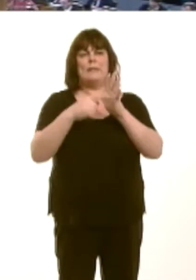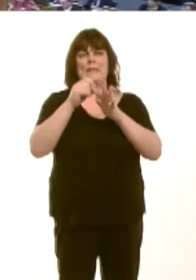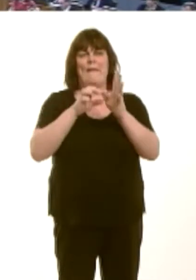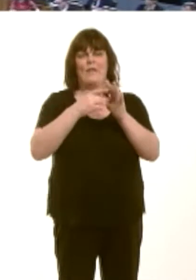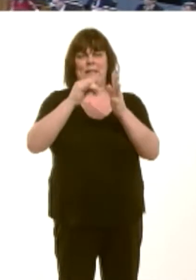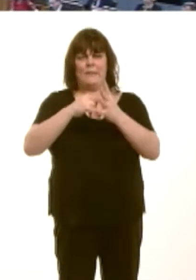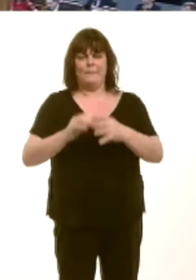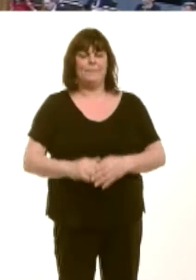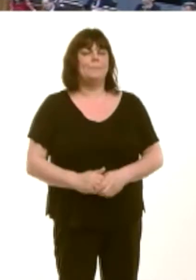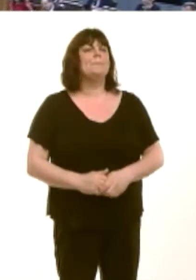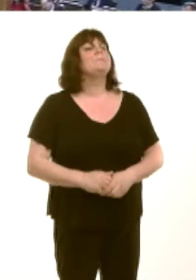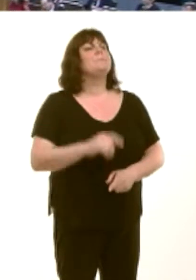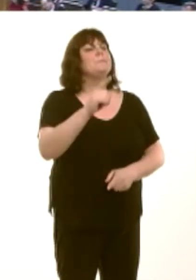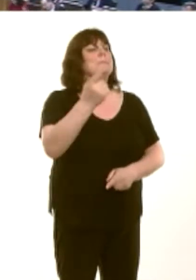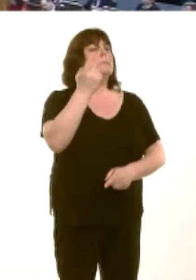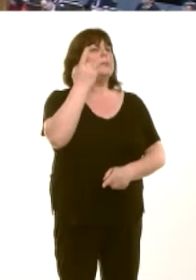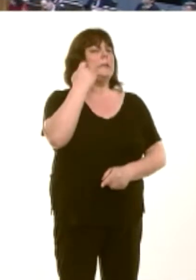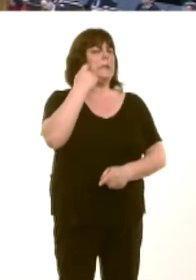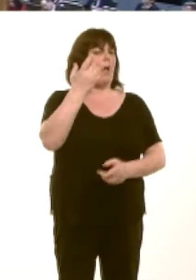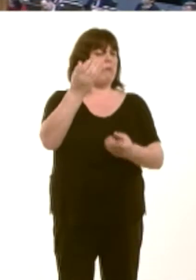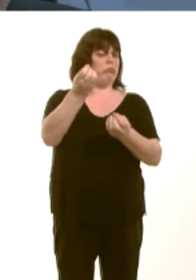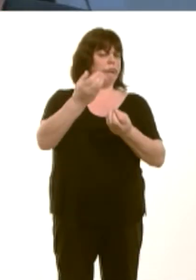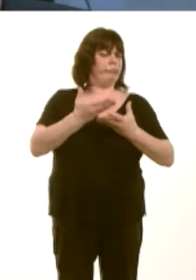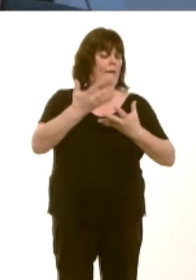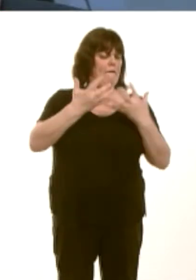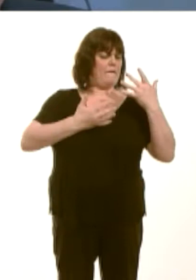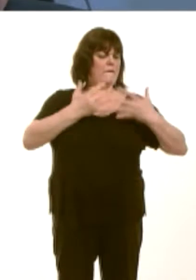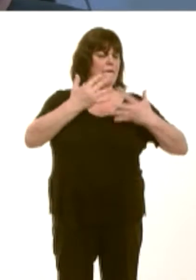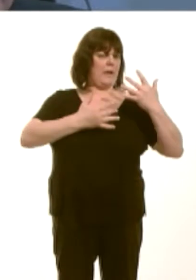First Minister, yesterday, figures came forward that showed that, in the last couple of years,